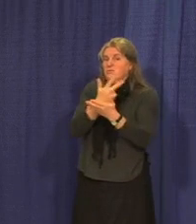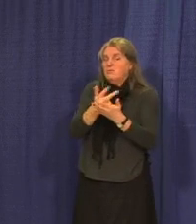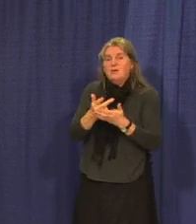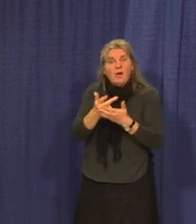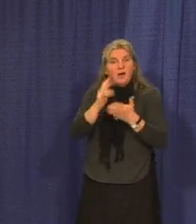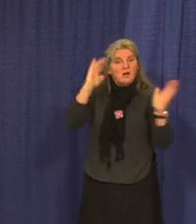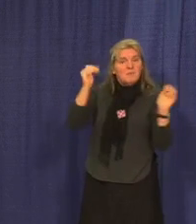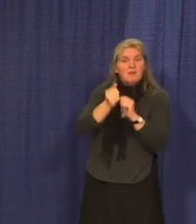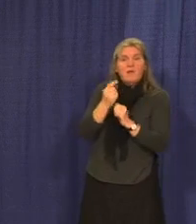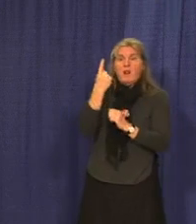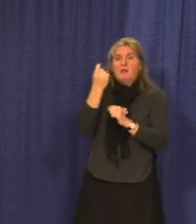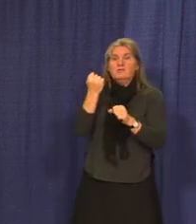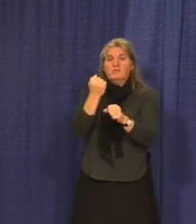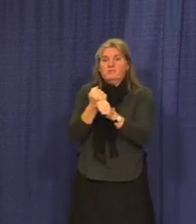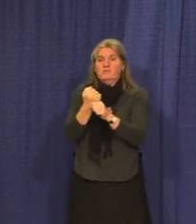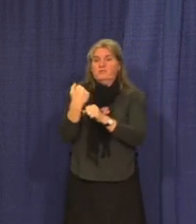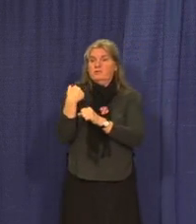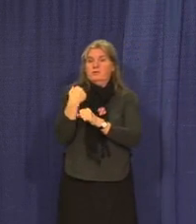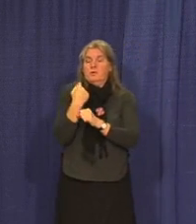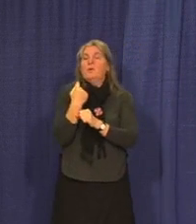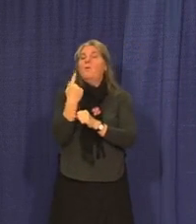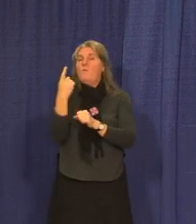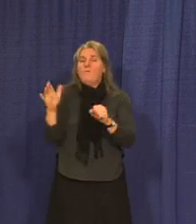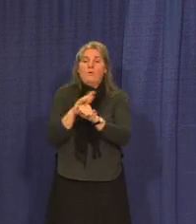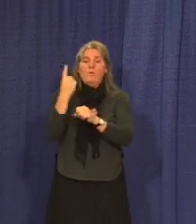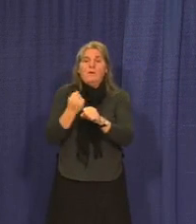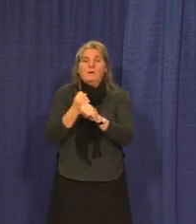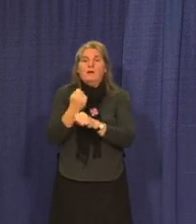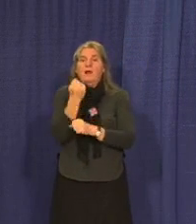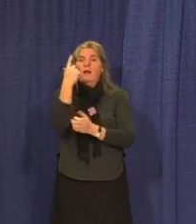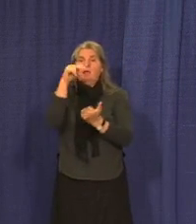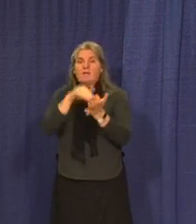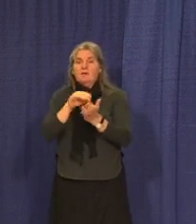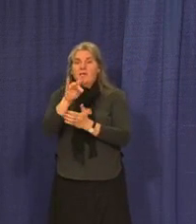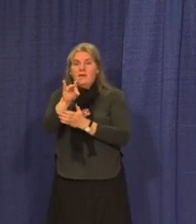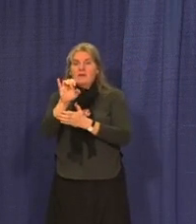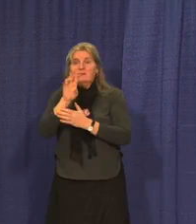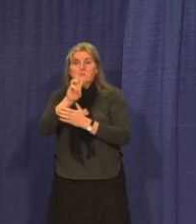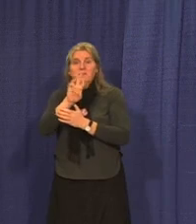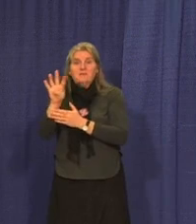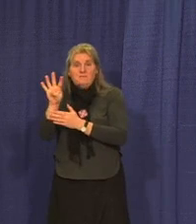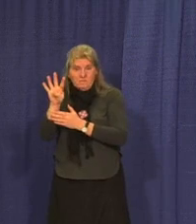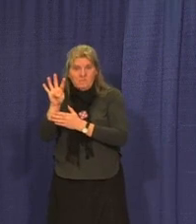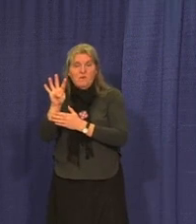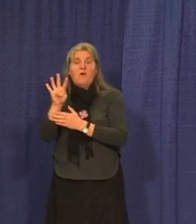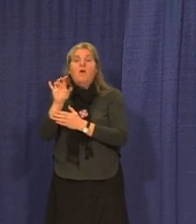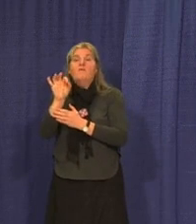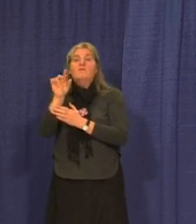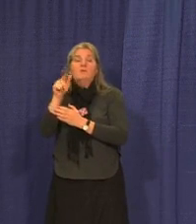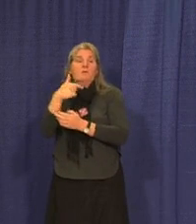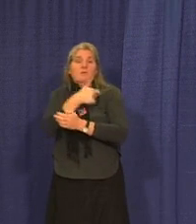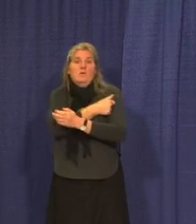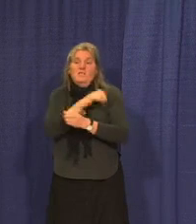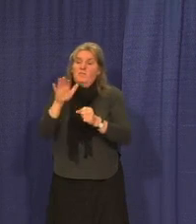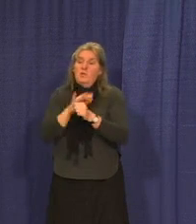Yukoners received their flu shot. That is compared to 11,864